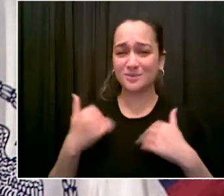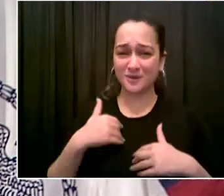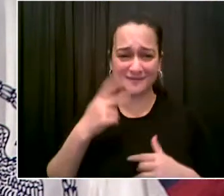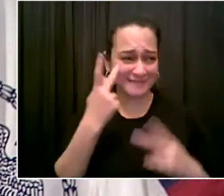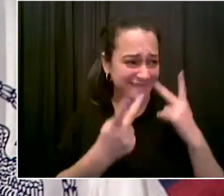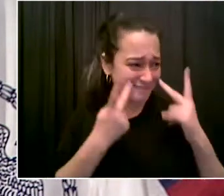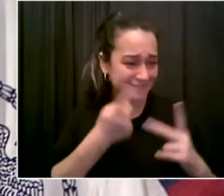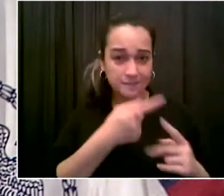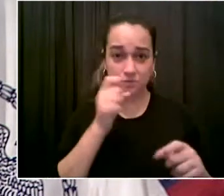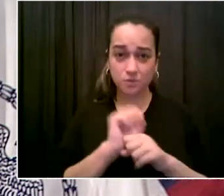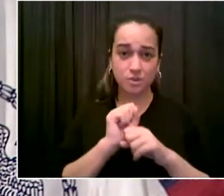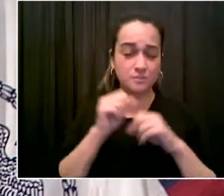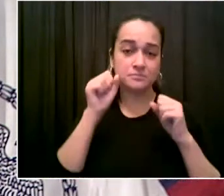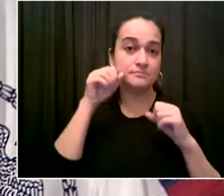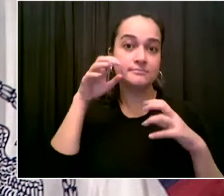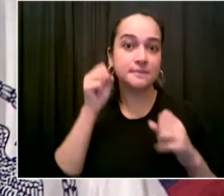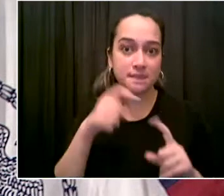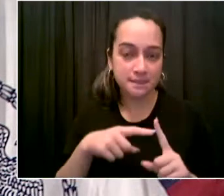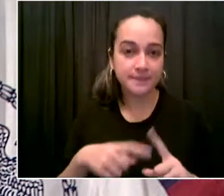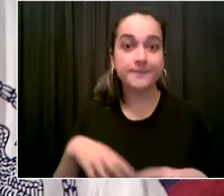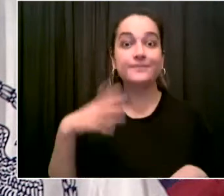OUTSNTADING LAWYER, SHE'S ONE OF THE CLEAREST THINKERS EVEHEI'VE